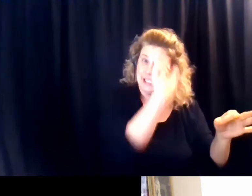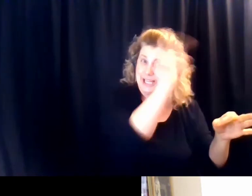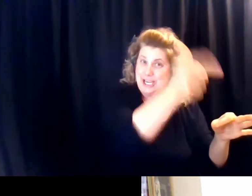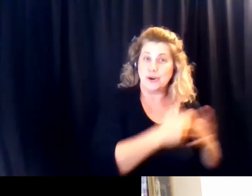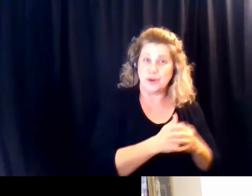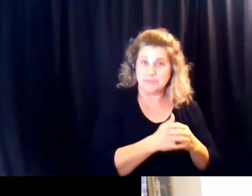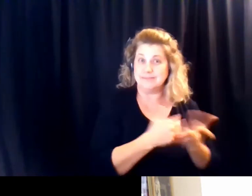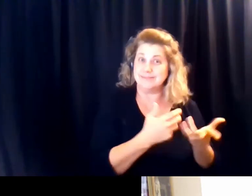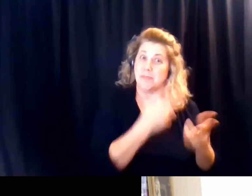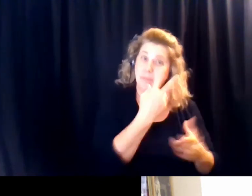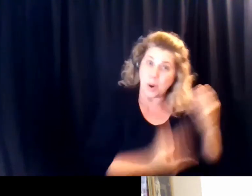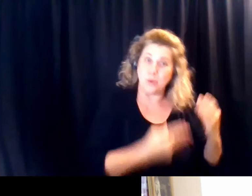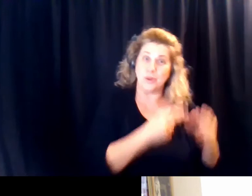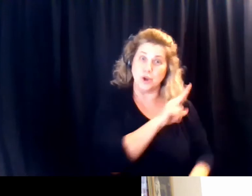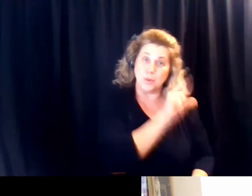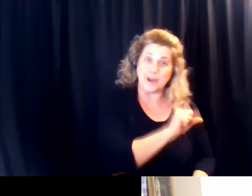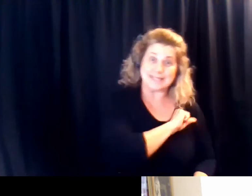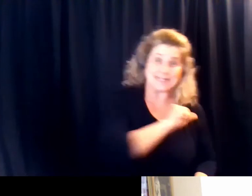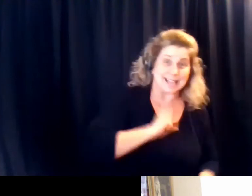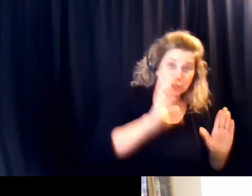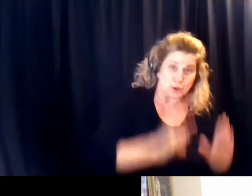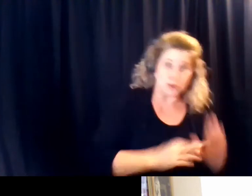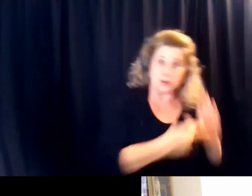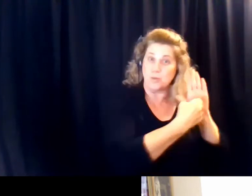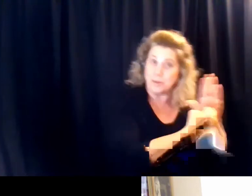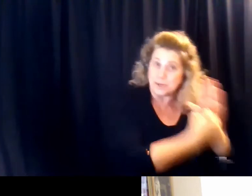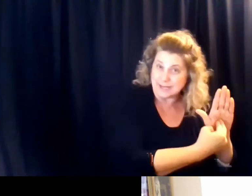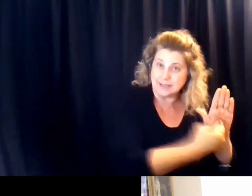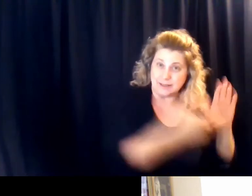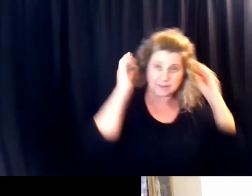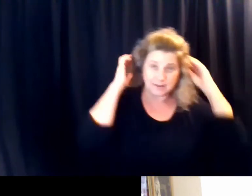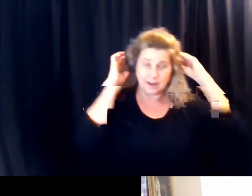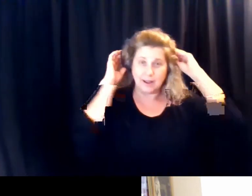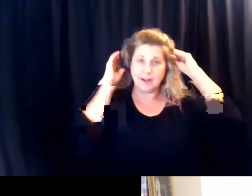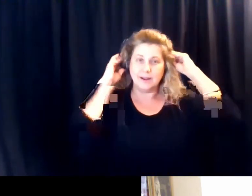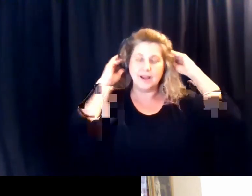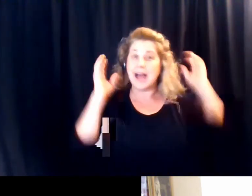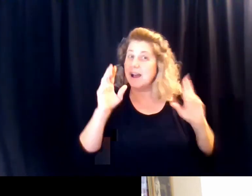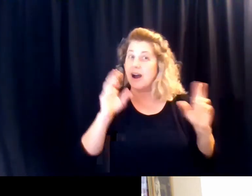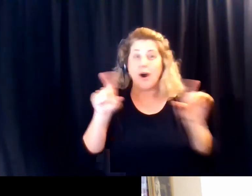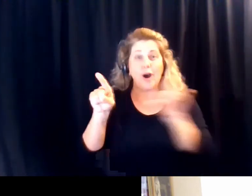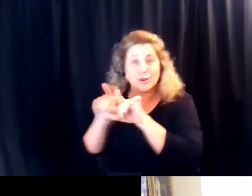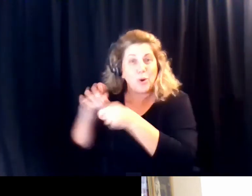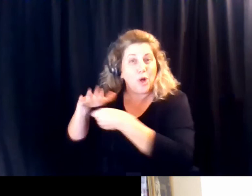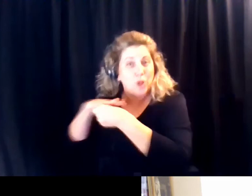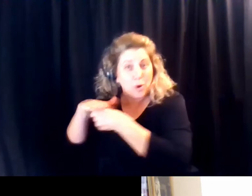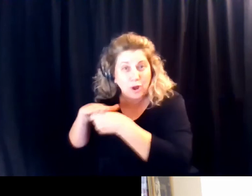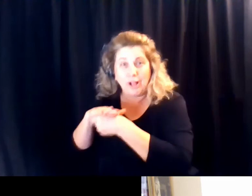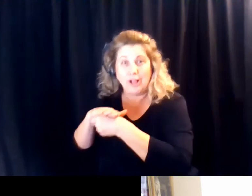Judith Heumann: Not only has to happen, but we need to become informed about what these laws are we need to be involved in helping to get these logs and introduced